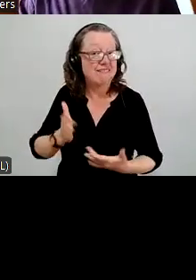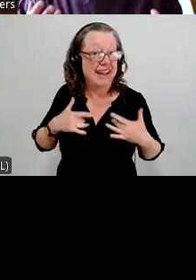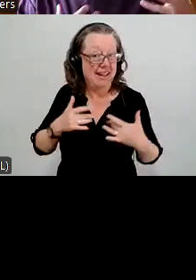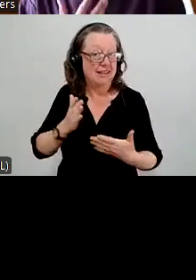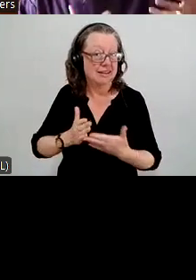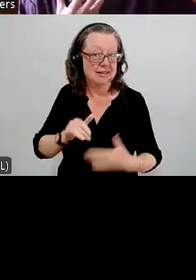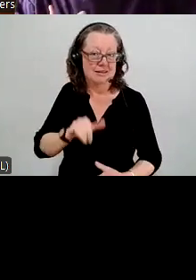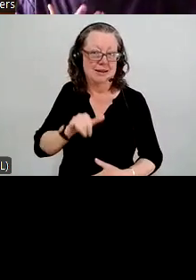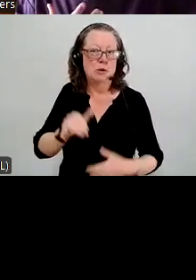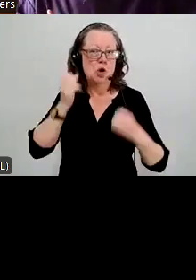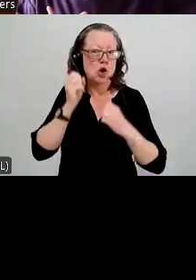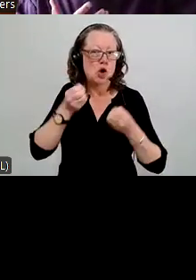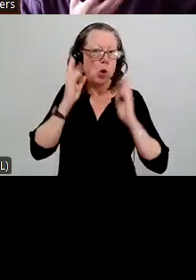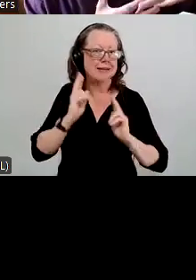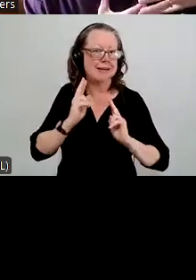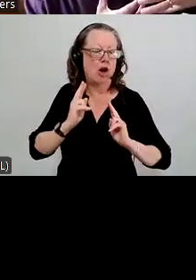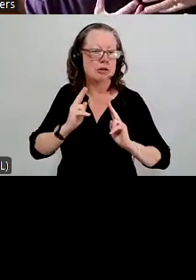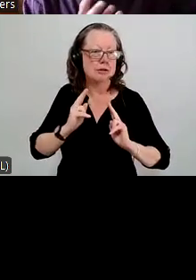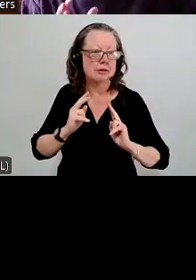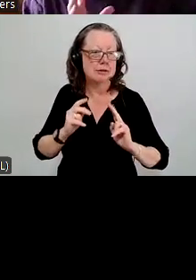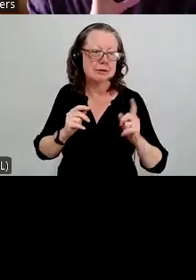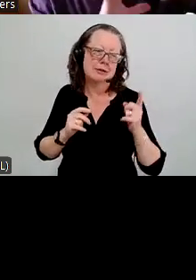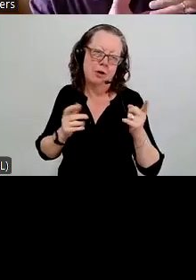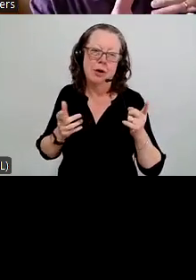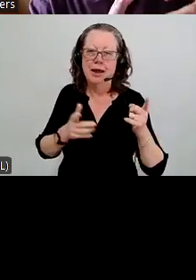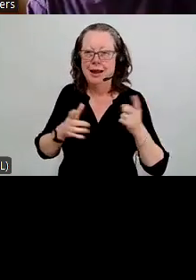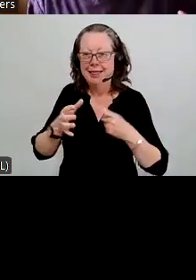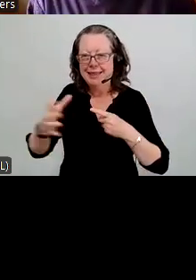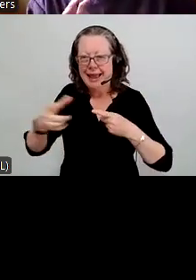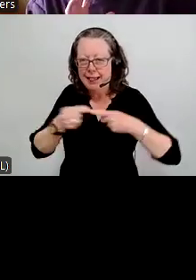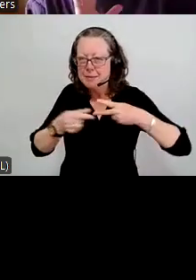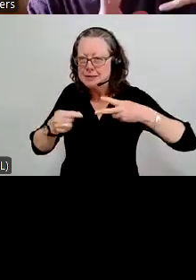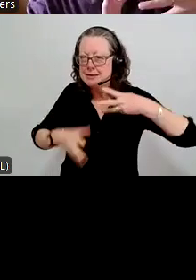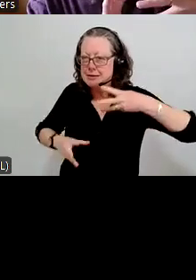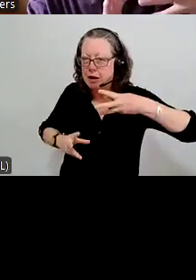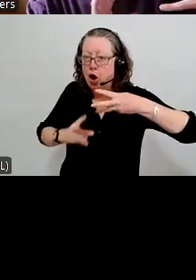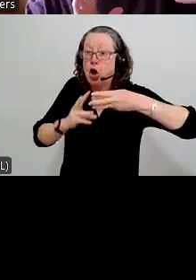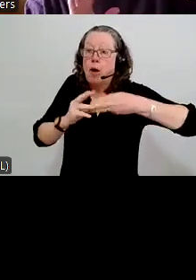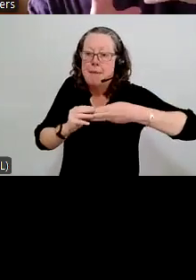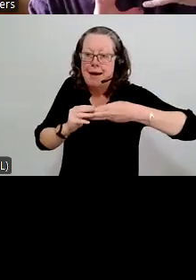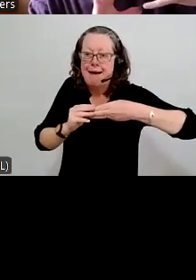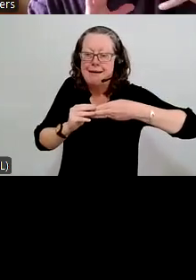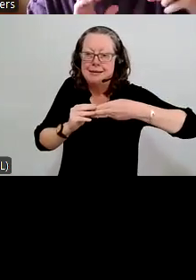As I say, all of these things together are combining and pulling it together. Your phone does listen in some ways,